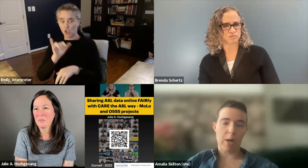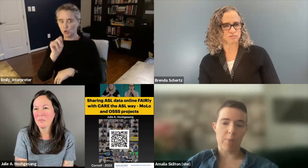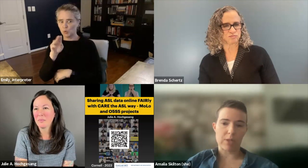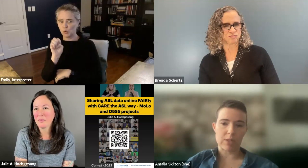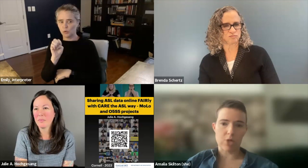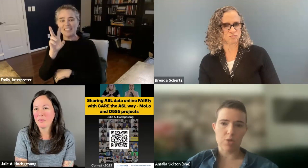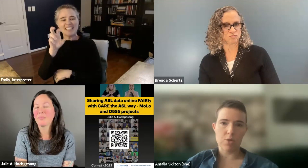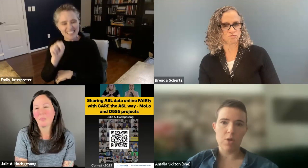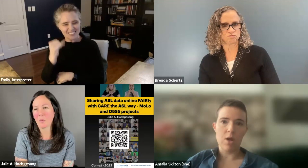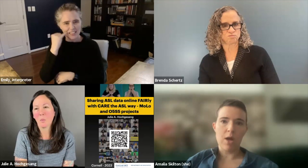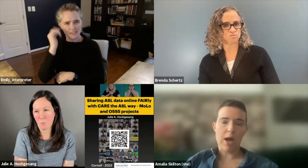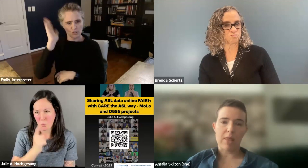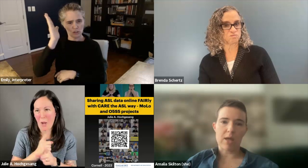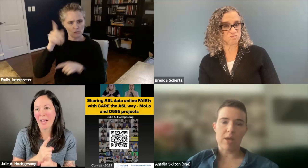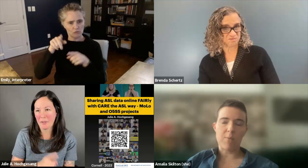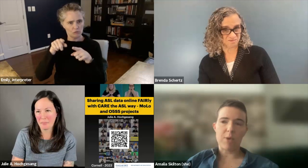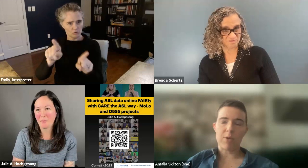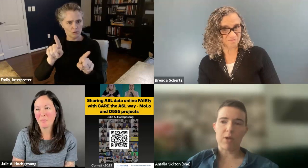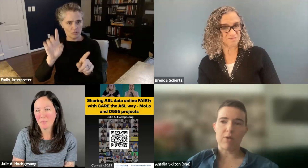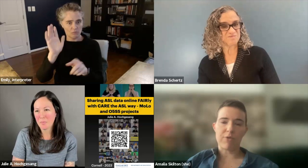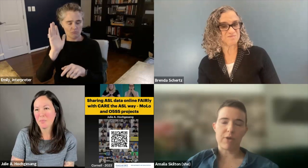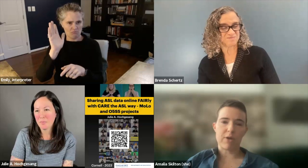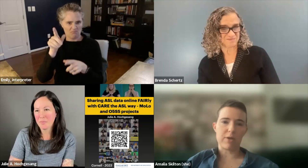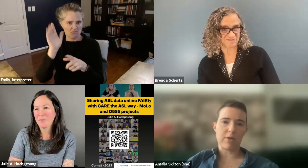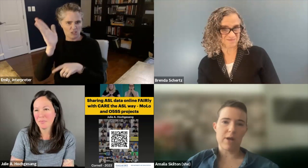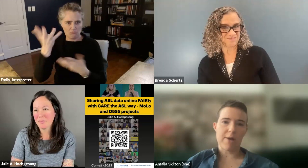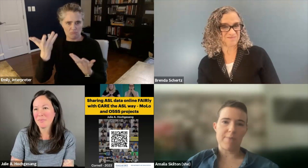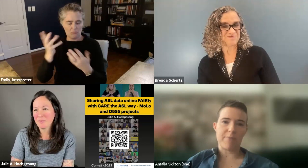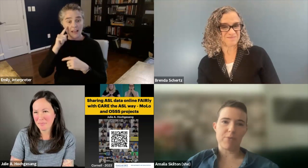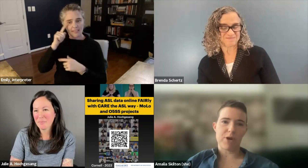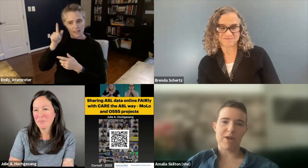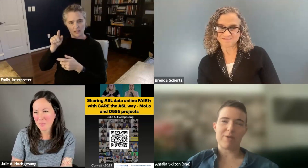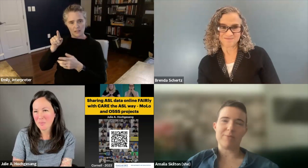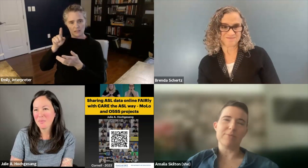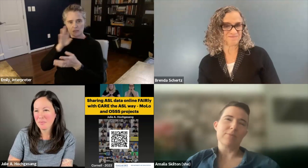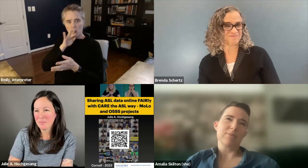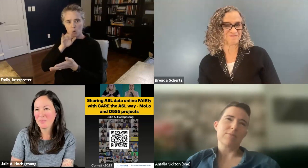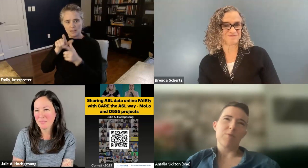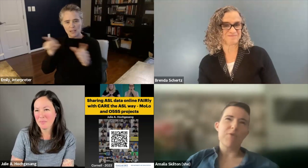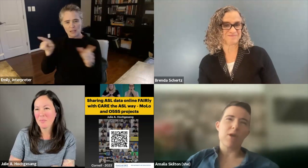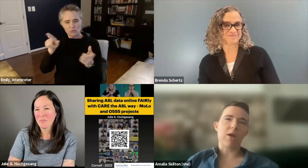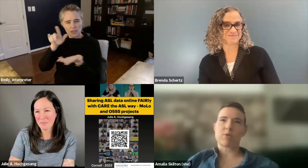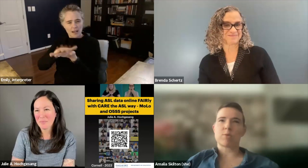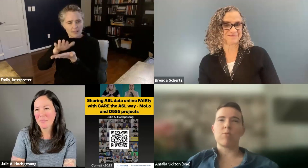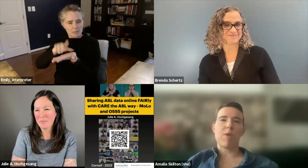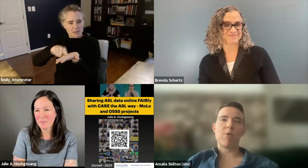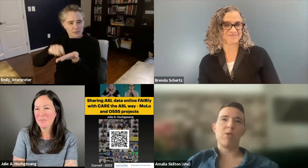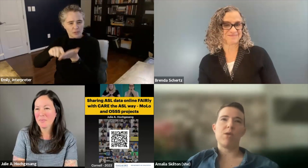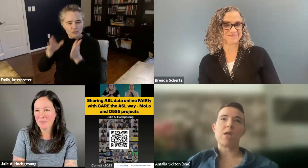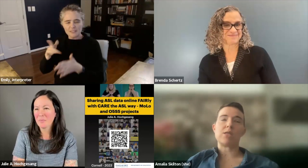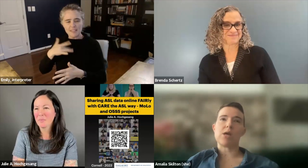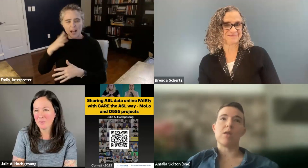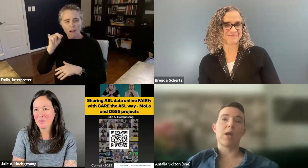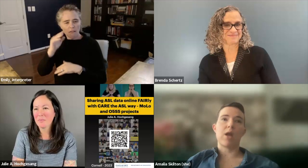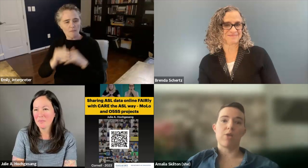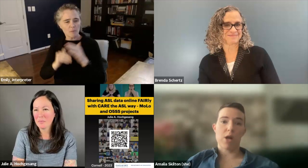a presentation I think that people feel pretty people feel uncomfortable maybe with the idea that like another